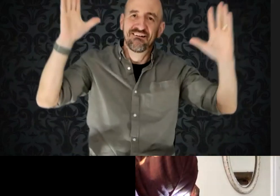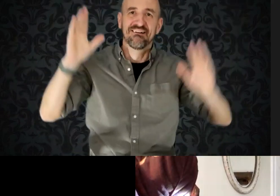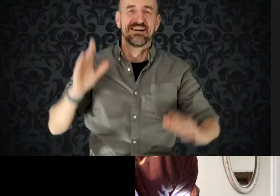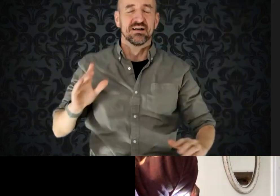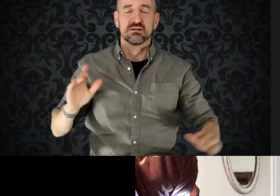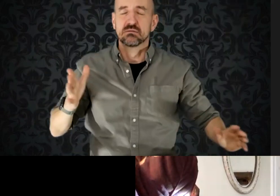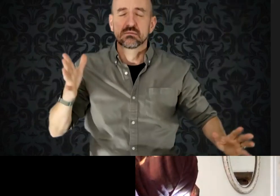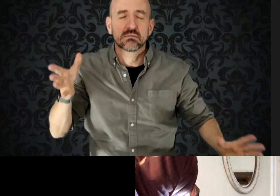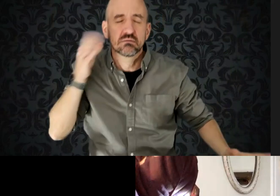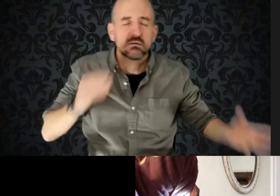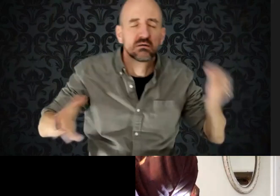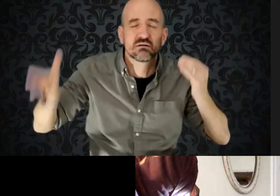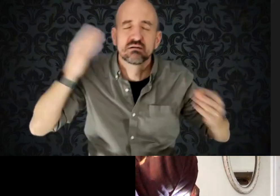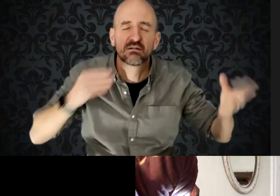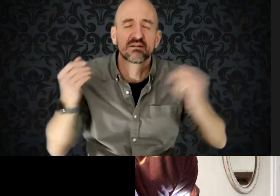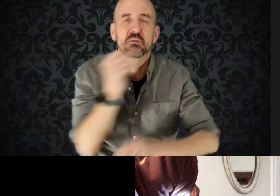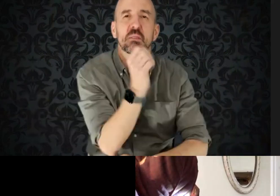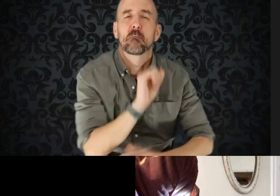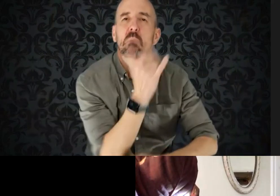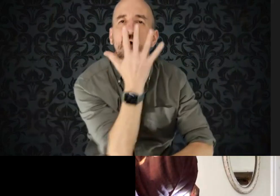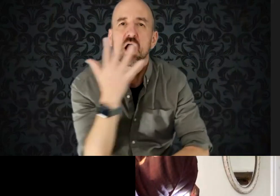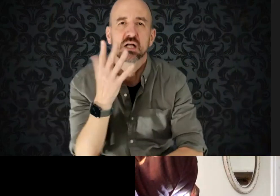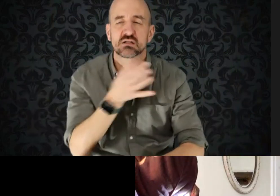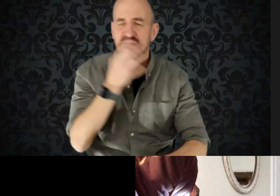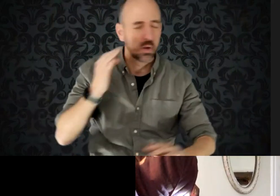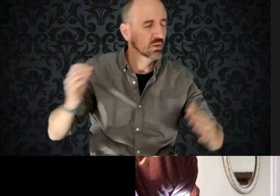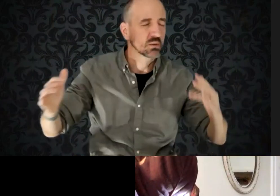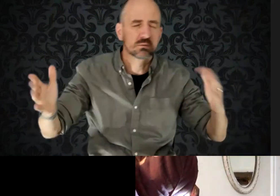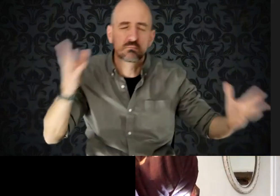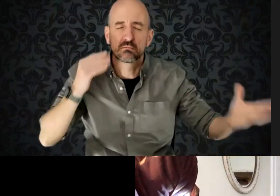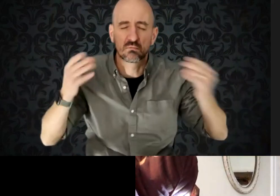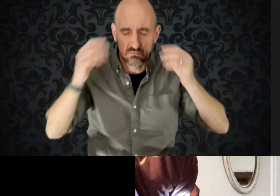jam along with the plant without any musical instrument. Imagine that?